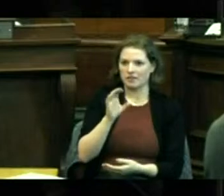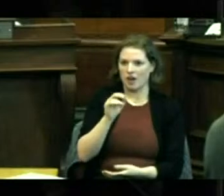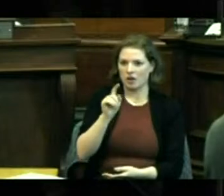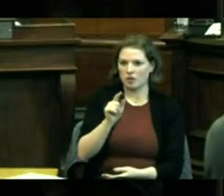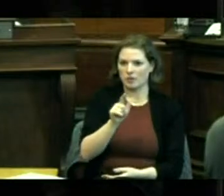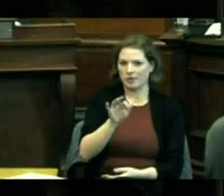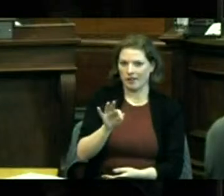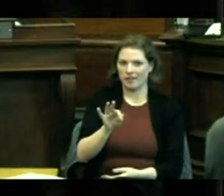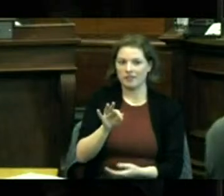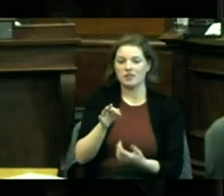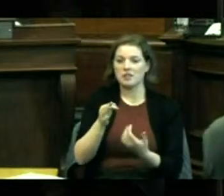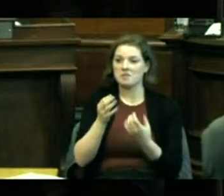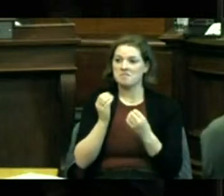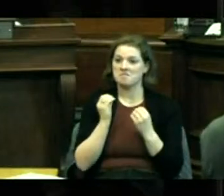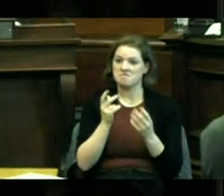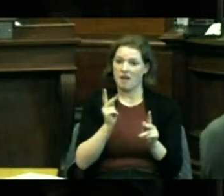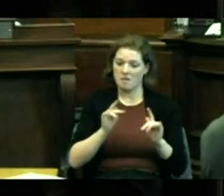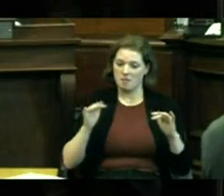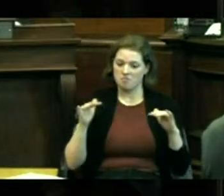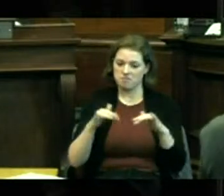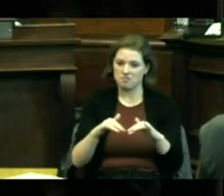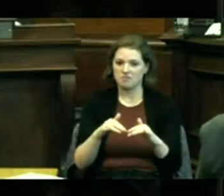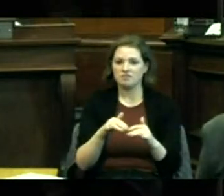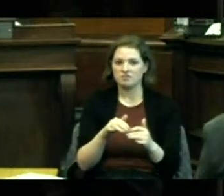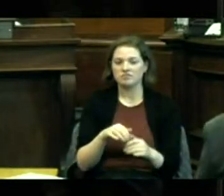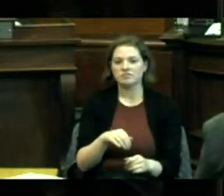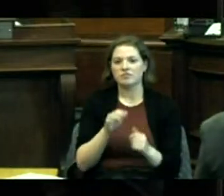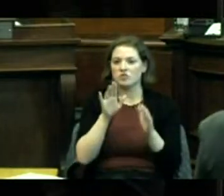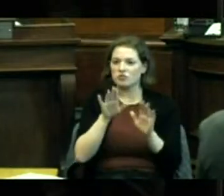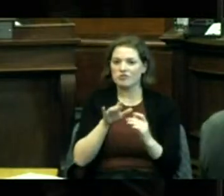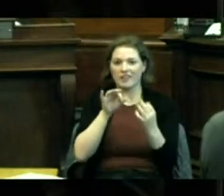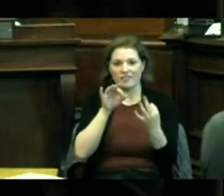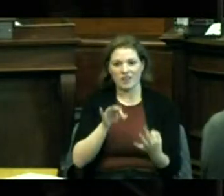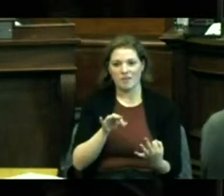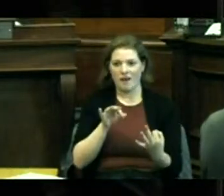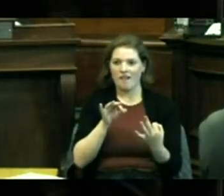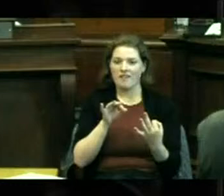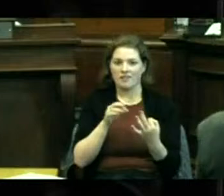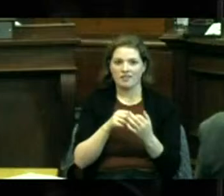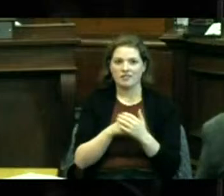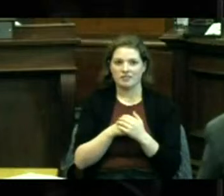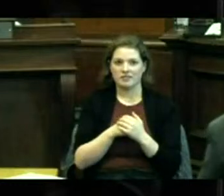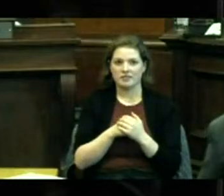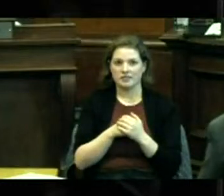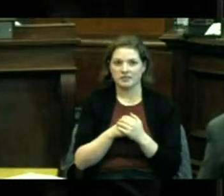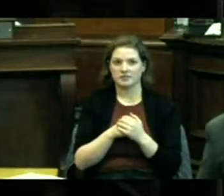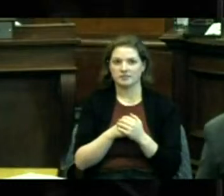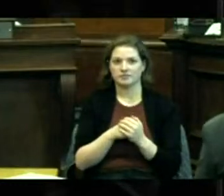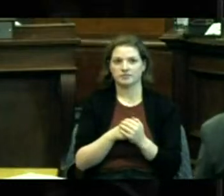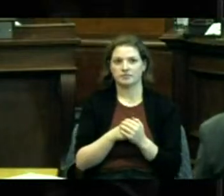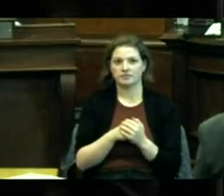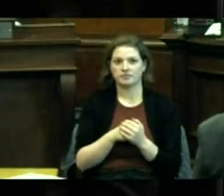first public workshop last week on Tuesday, October 29th. It was